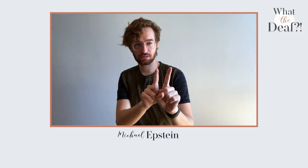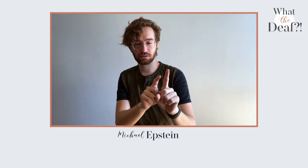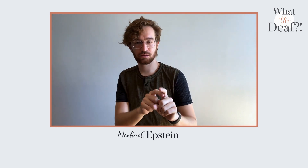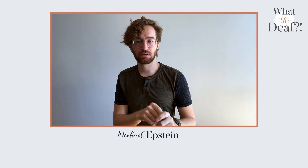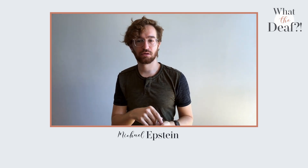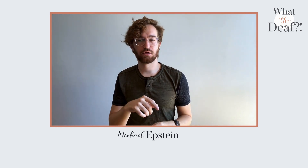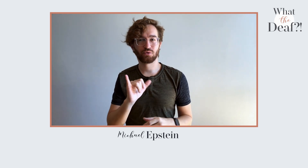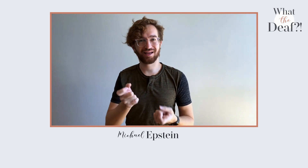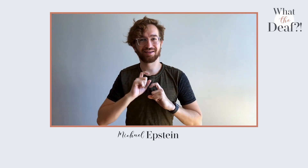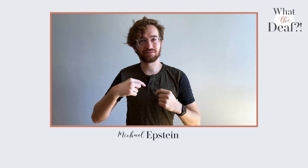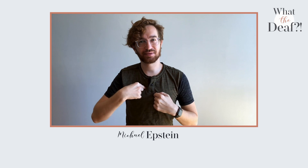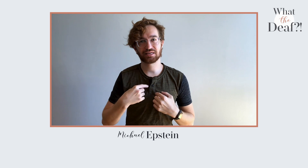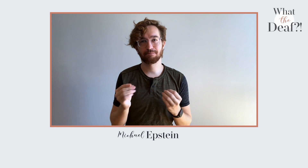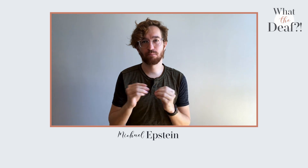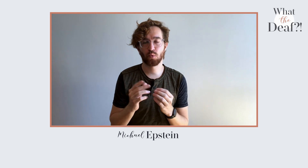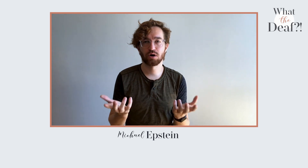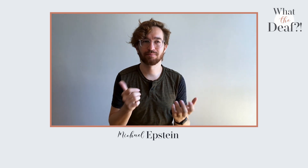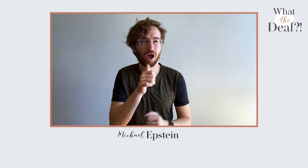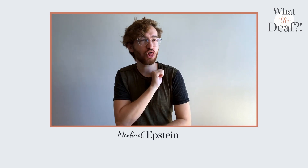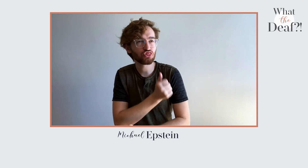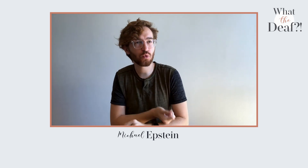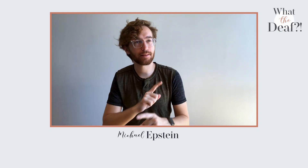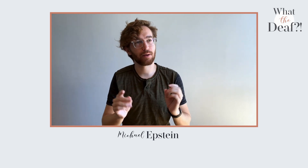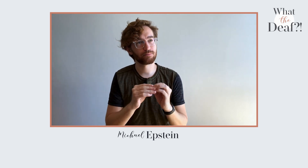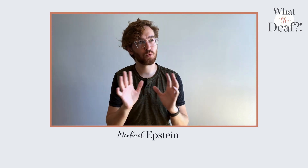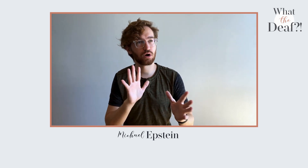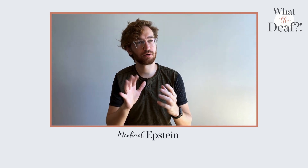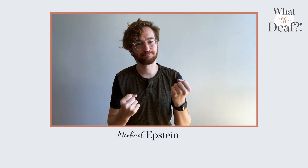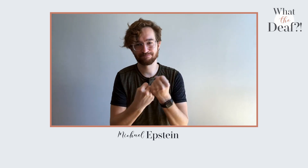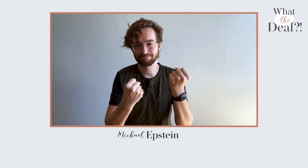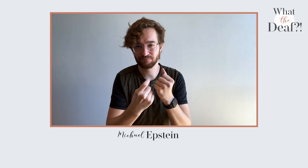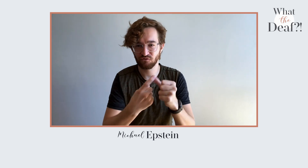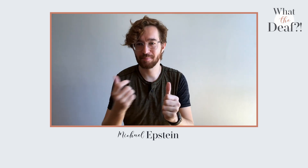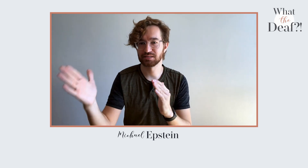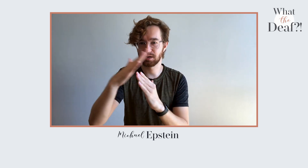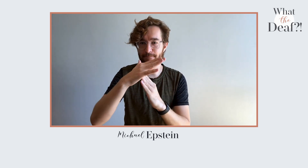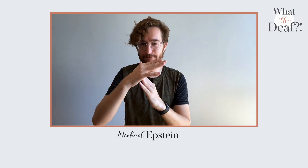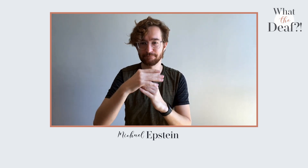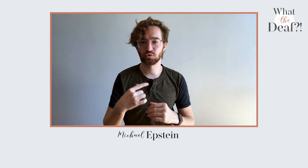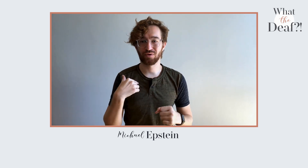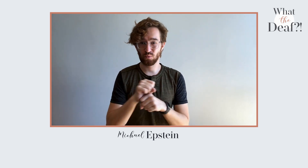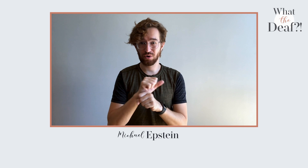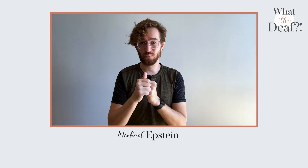So that gives me more, authority, maybe not the right word, but the ability to advocate for myself